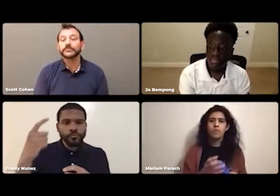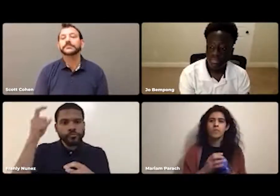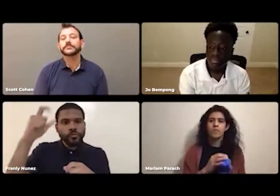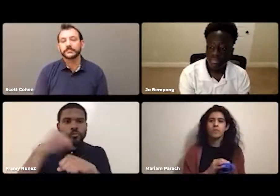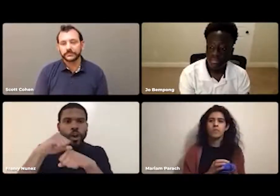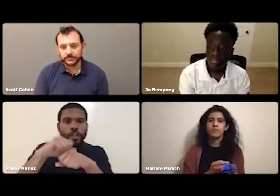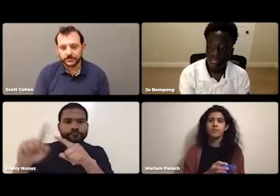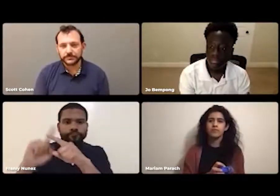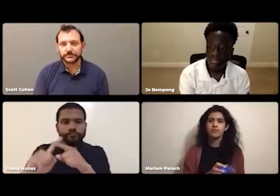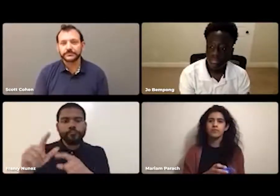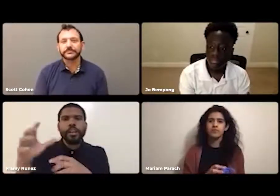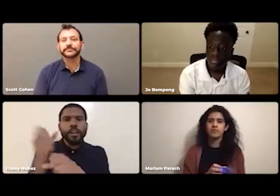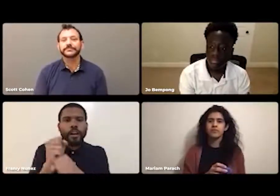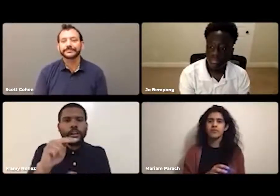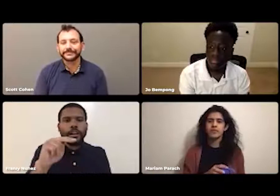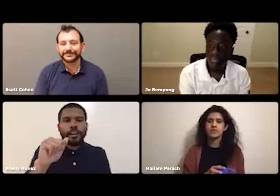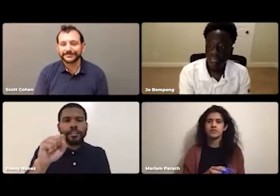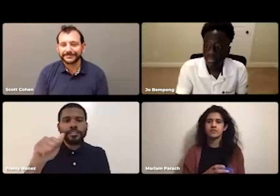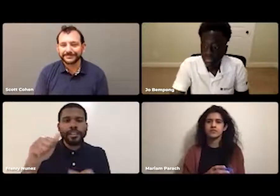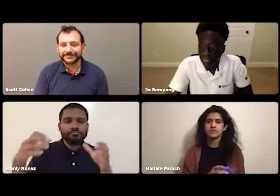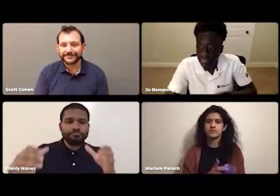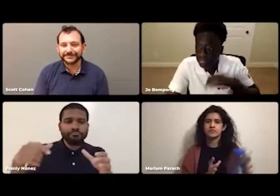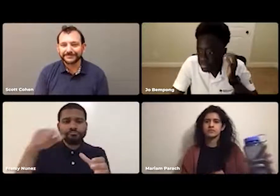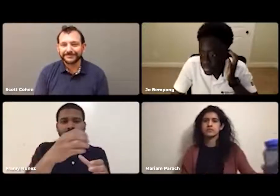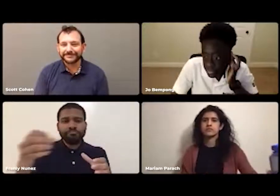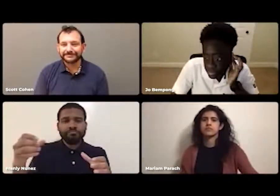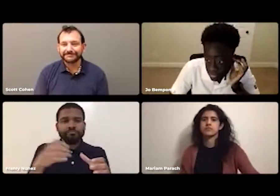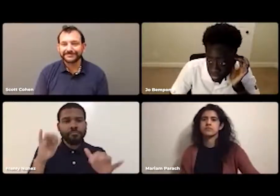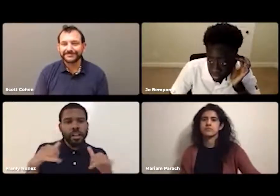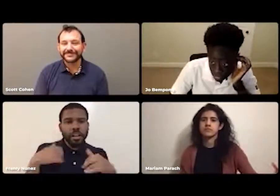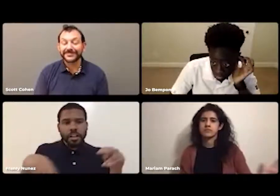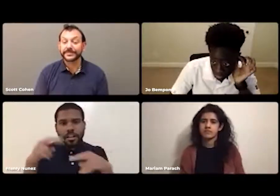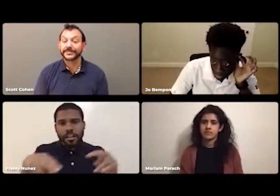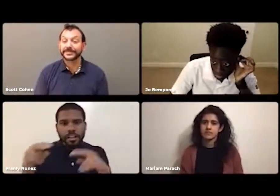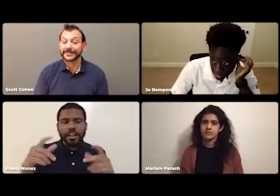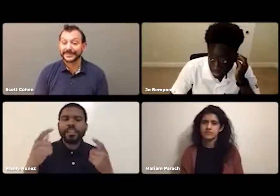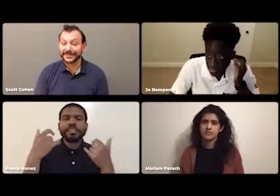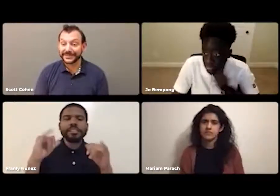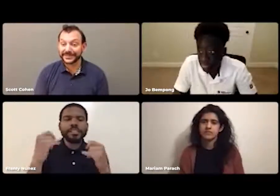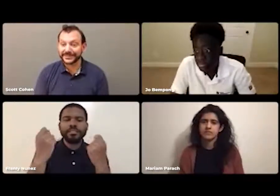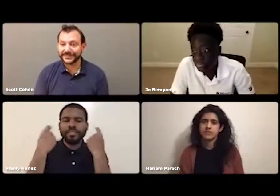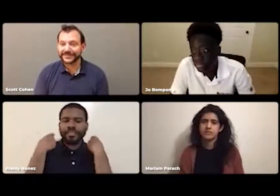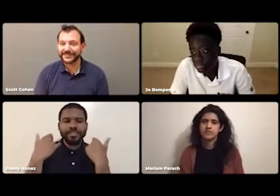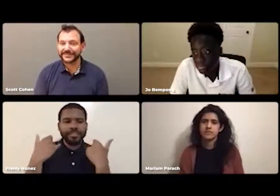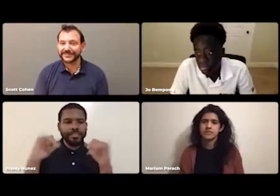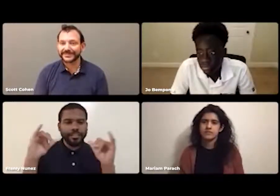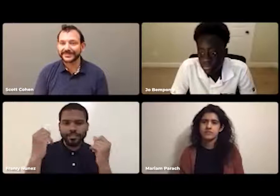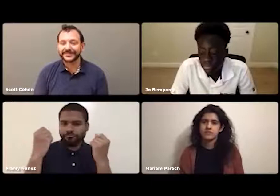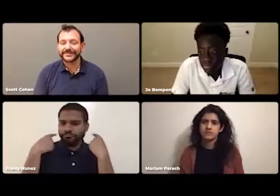But, they talked about the moon and moon rocks. They had a NASA model.